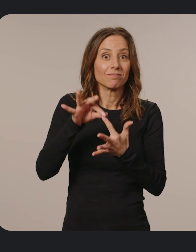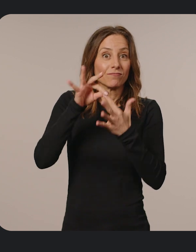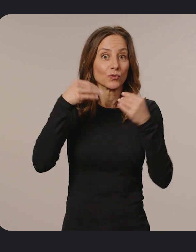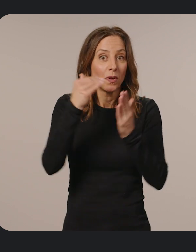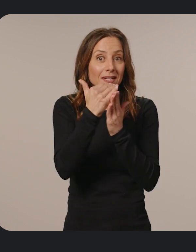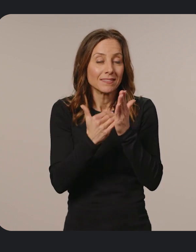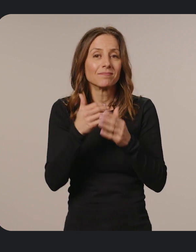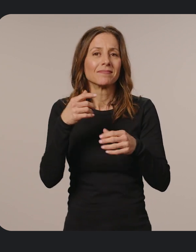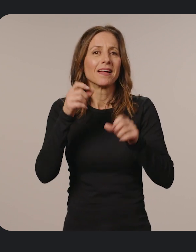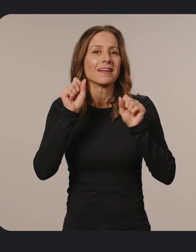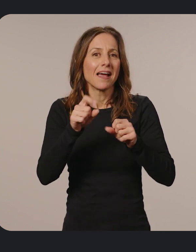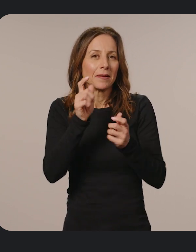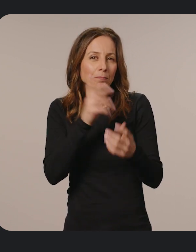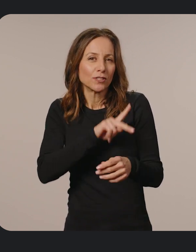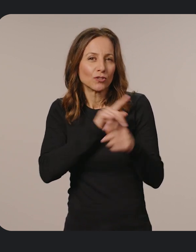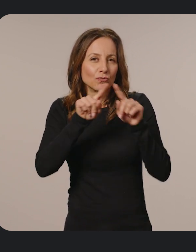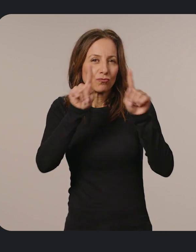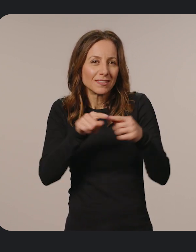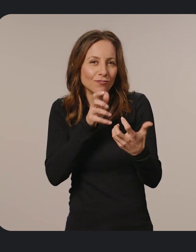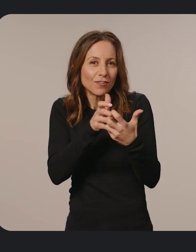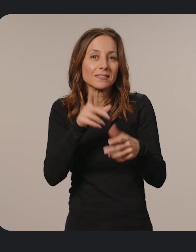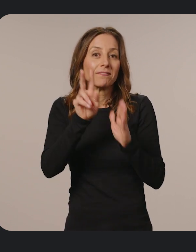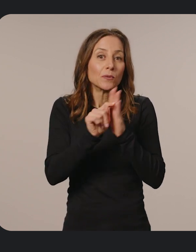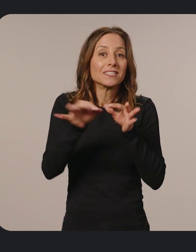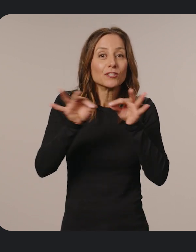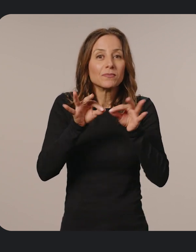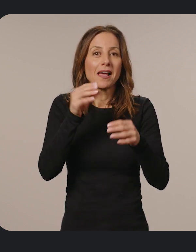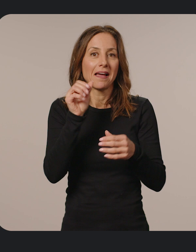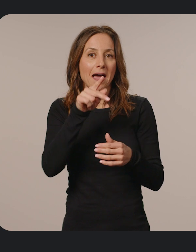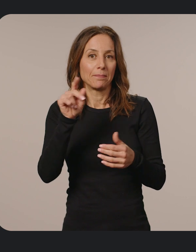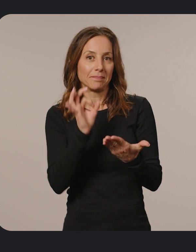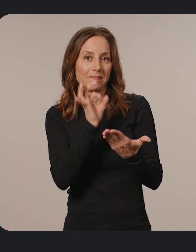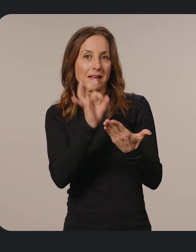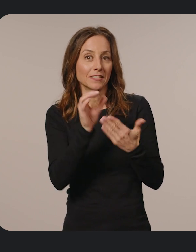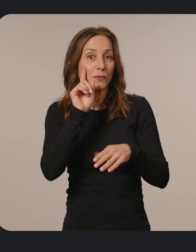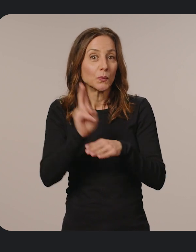enabled you to personalize screenshots, videos, descriptions, and even app icons for users